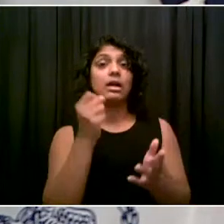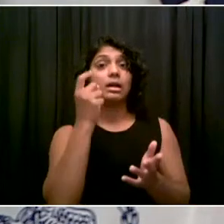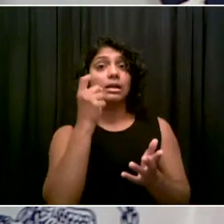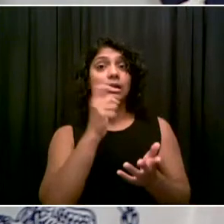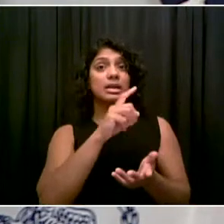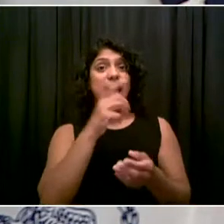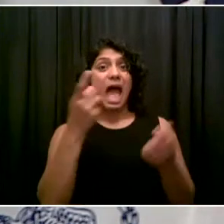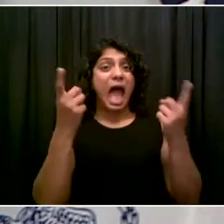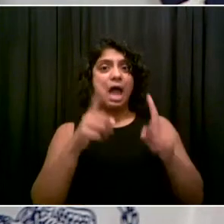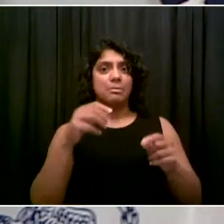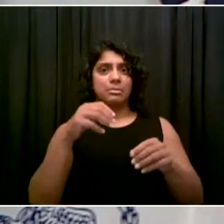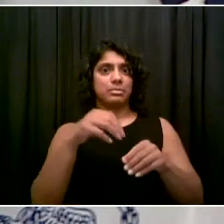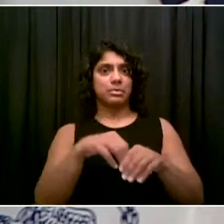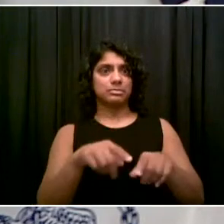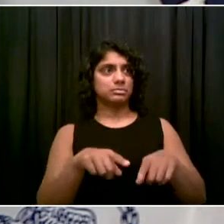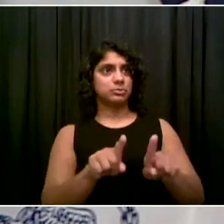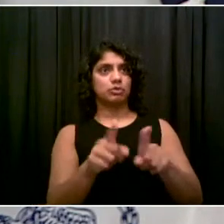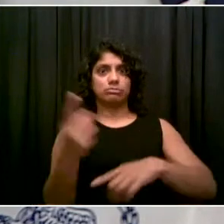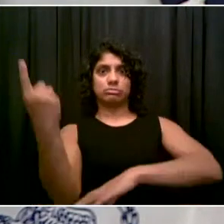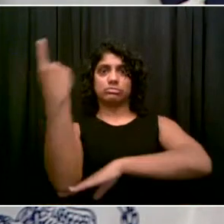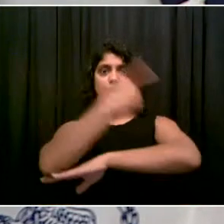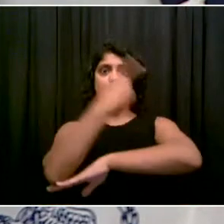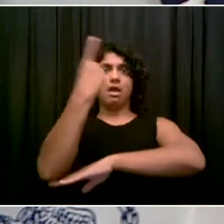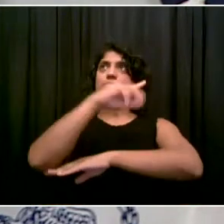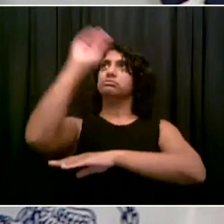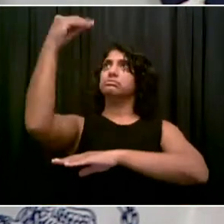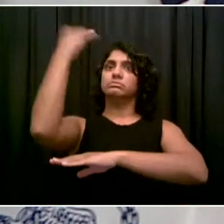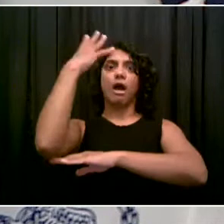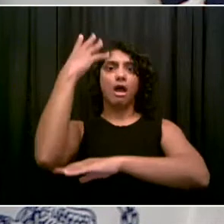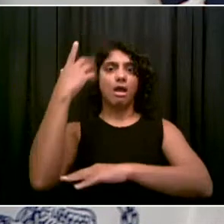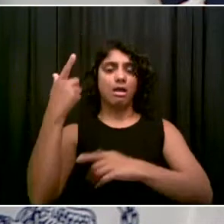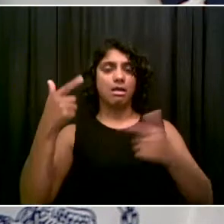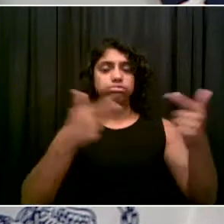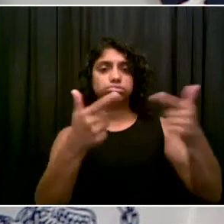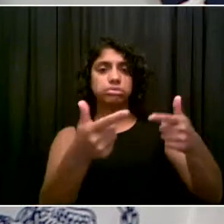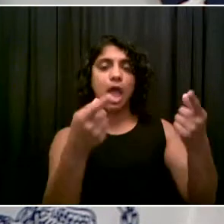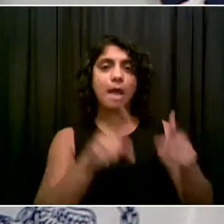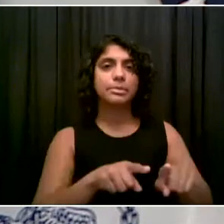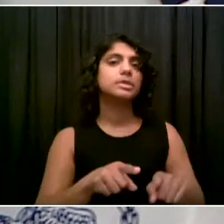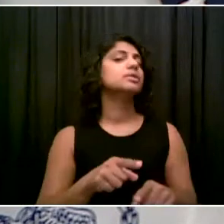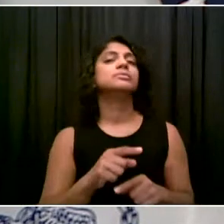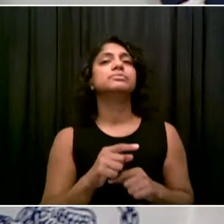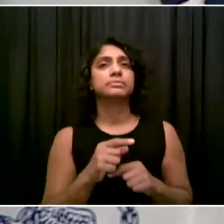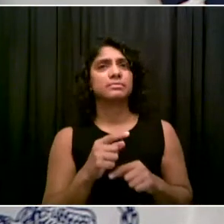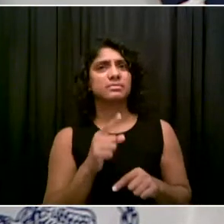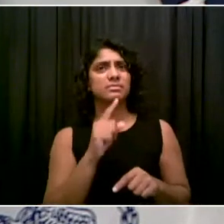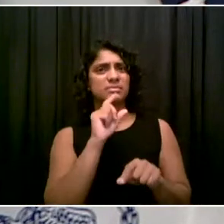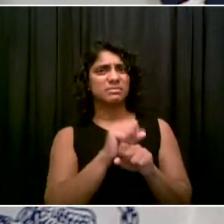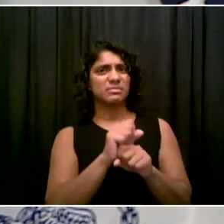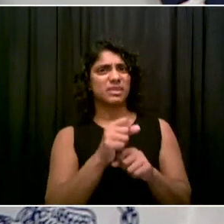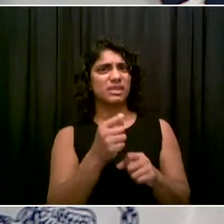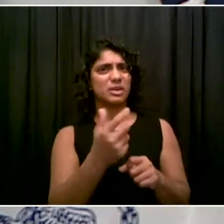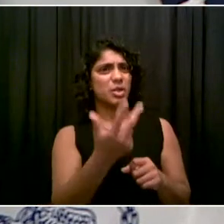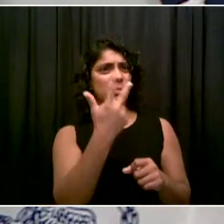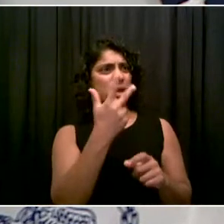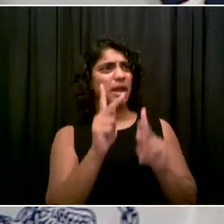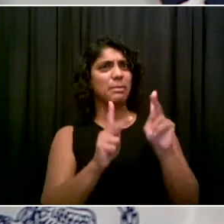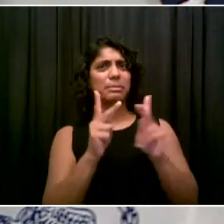THERE WAS THE SHOOTING ITSELF OF COURSE, IN BROAD DAYLIGHT. THE FACT THAT THREE PEOPLE FELT COMFORTABLE ENOUGH TO CARRY